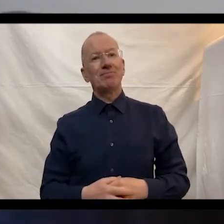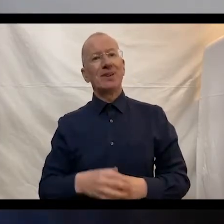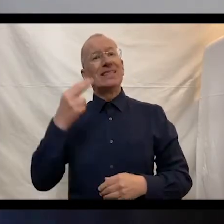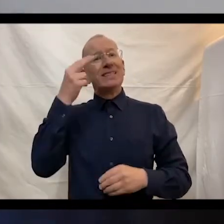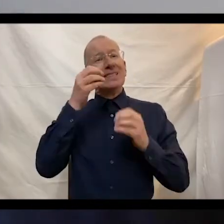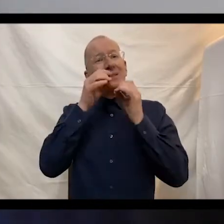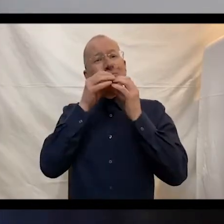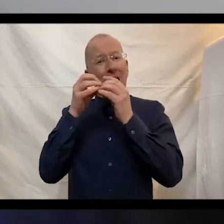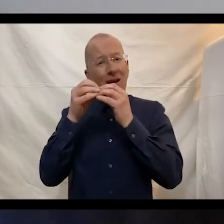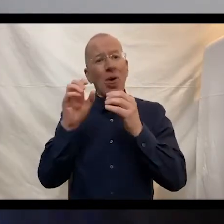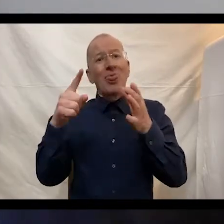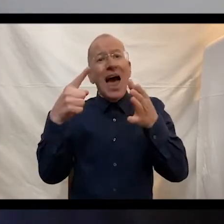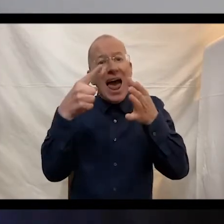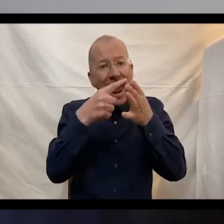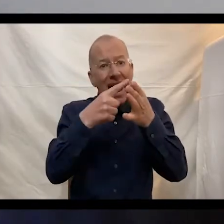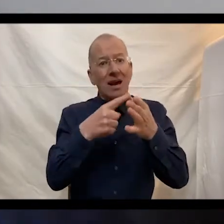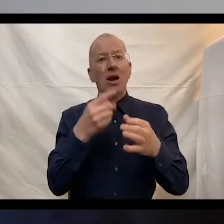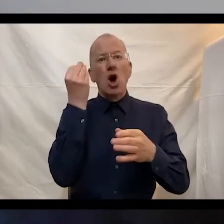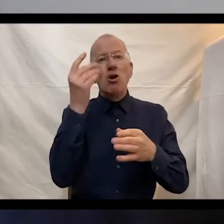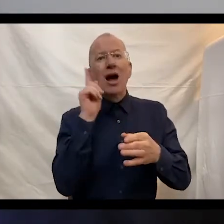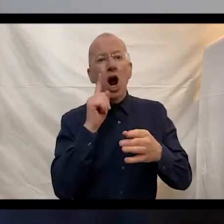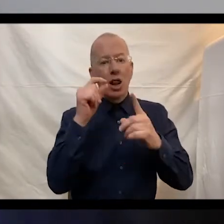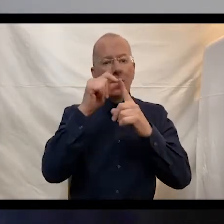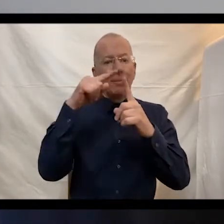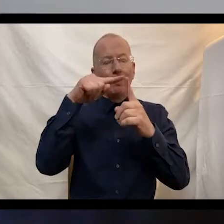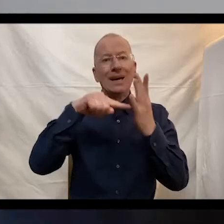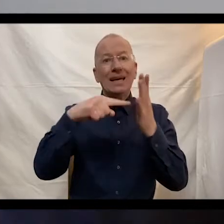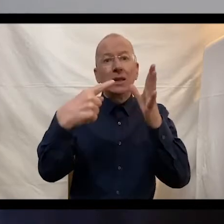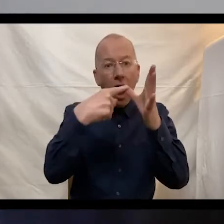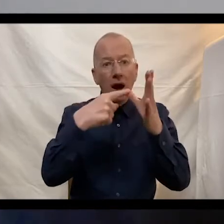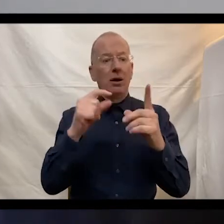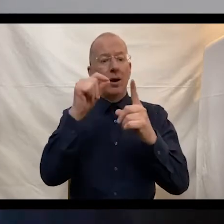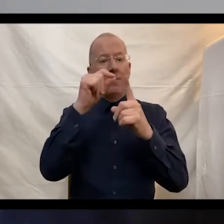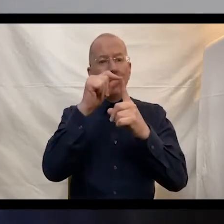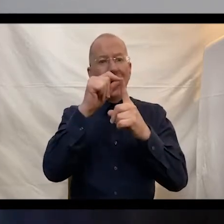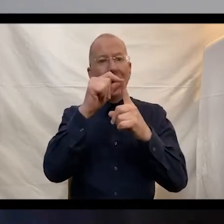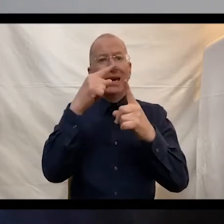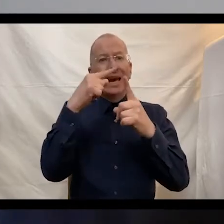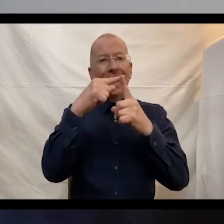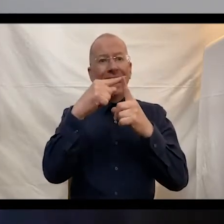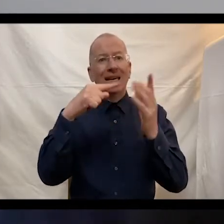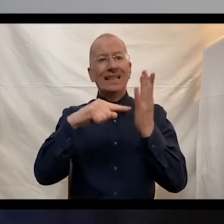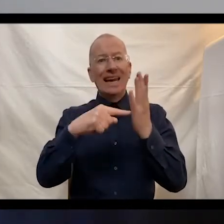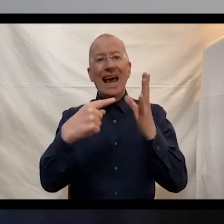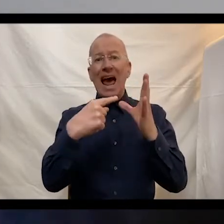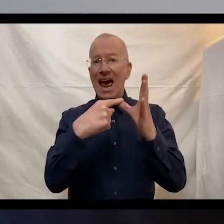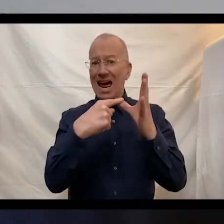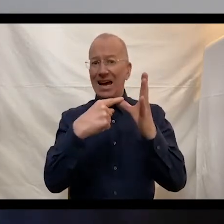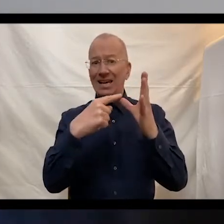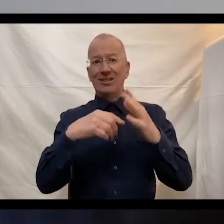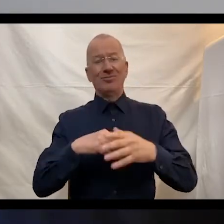just spell it with an A Greek girl, Peta, P.E.T.A,